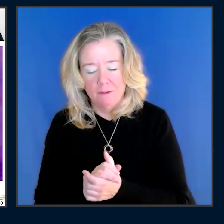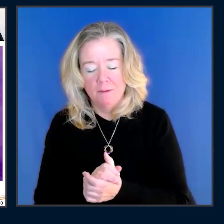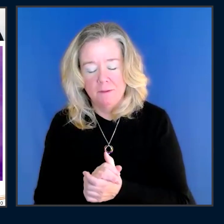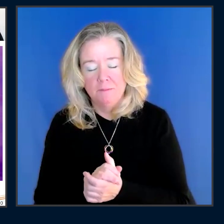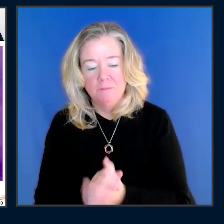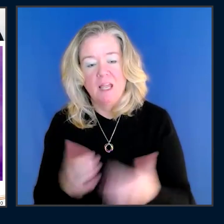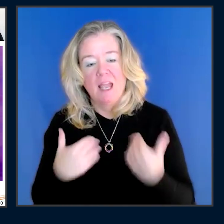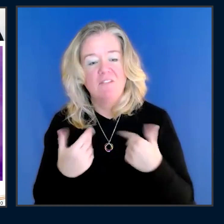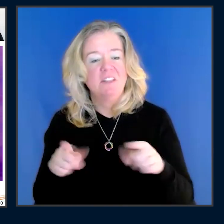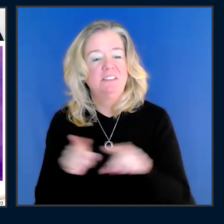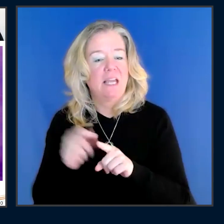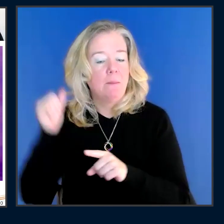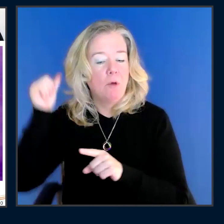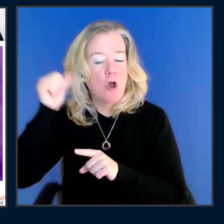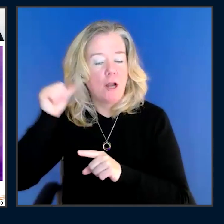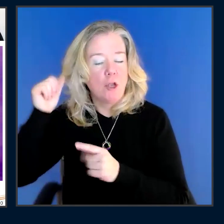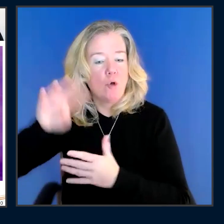Despite having the same audiogram,